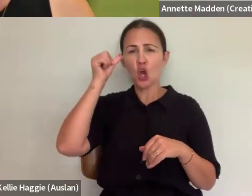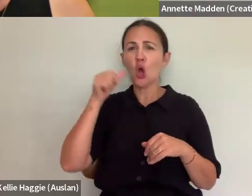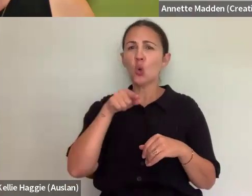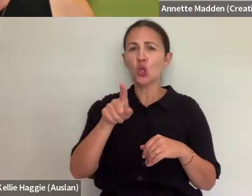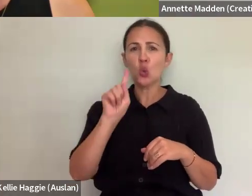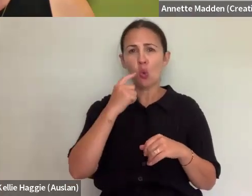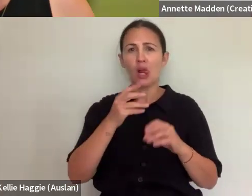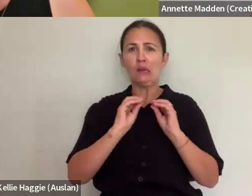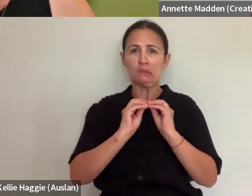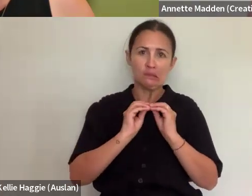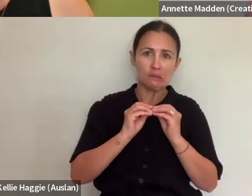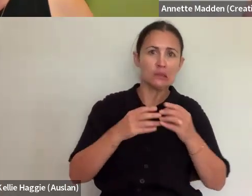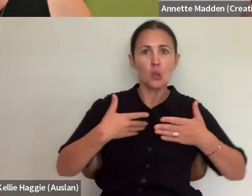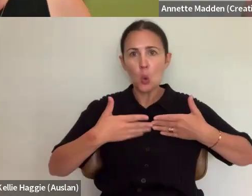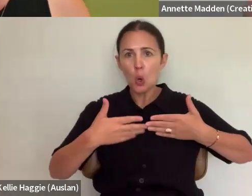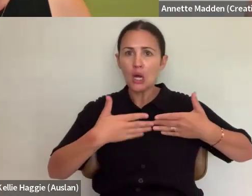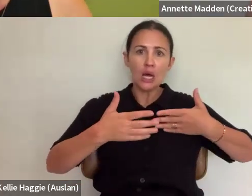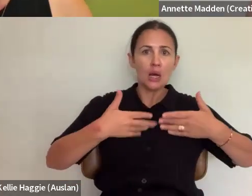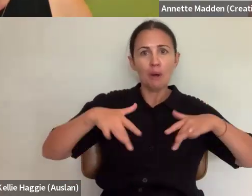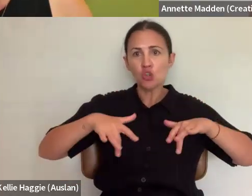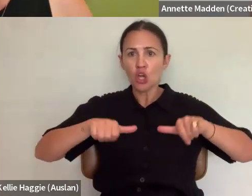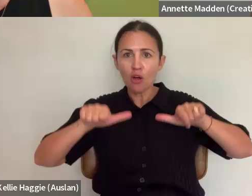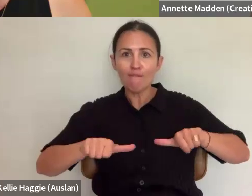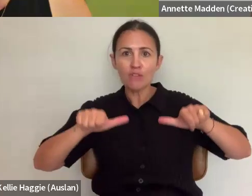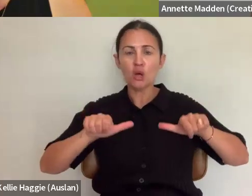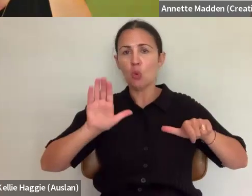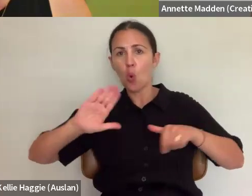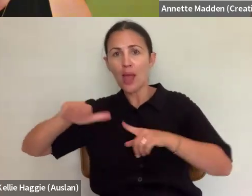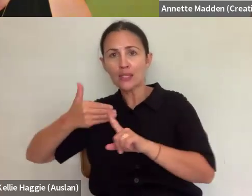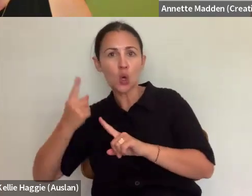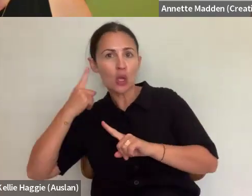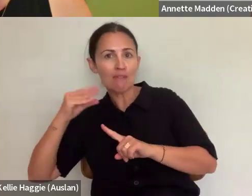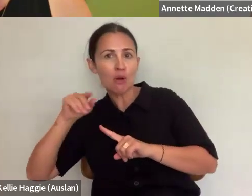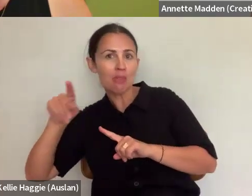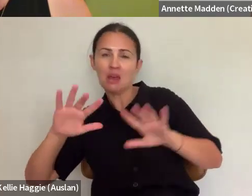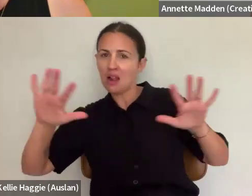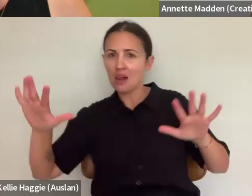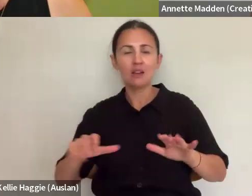just write that. That doesn't need to be mystery